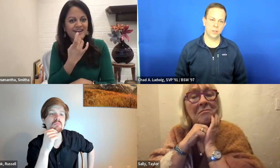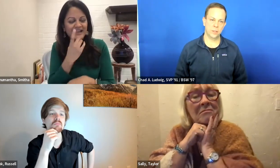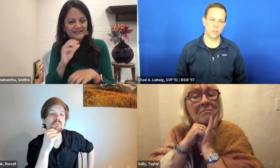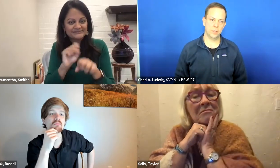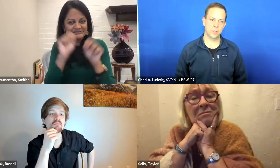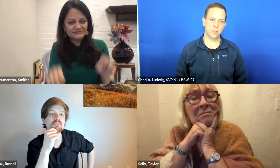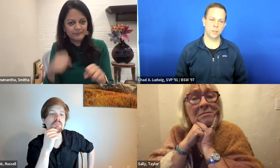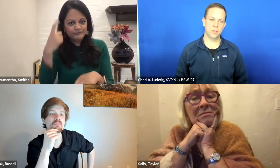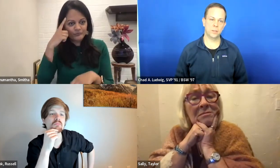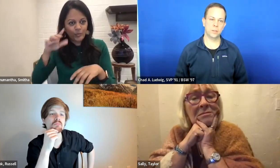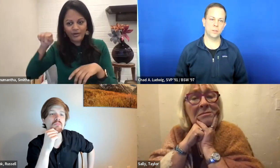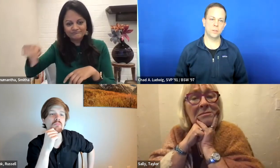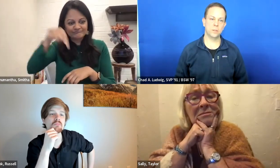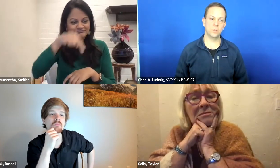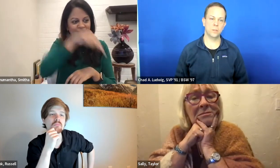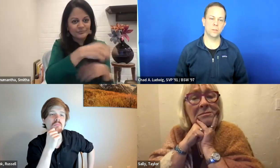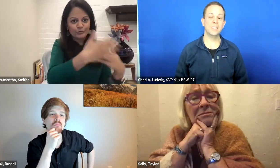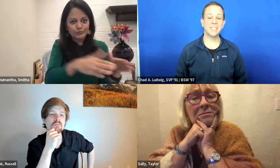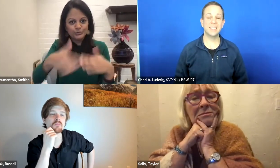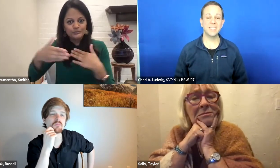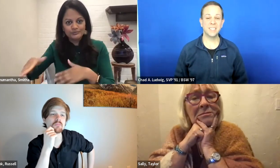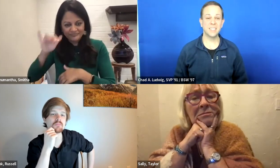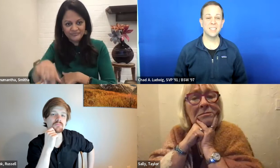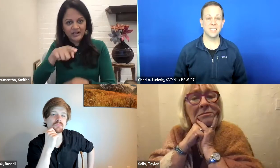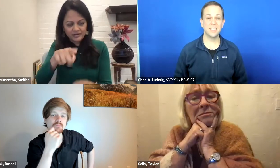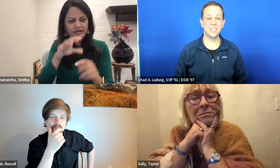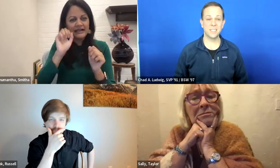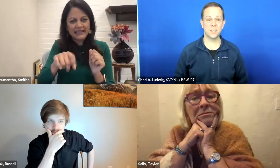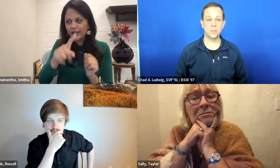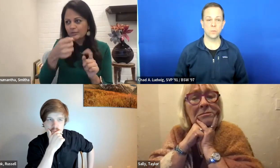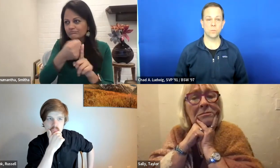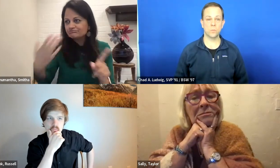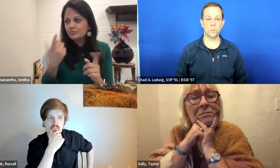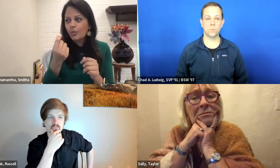You had mentioned earlier about using a light system for the various rooms within the house.